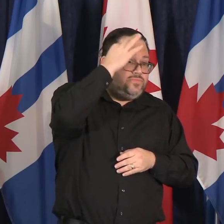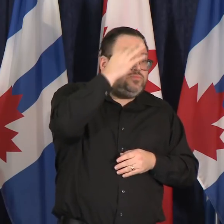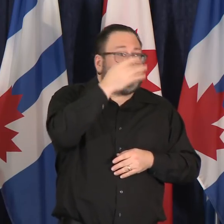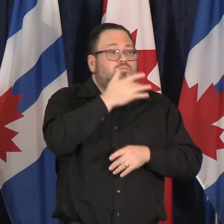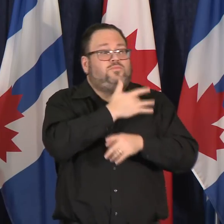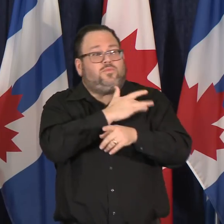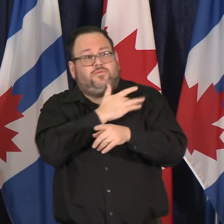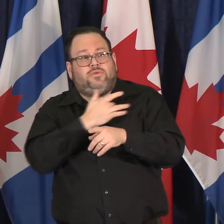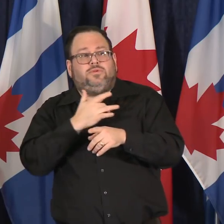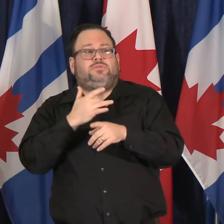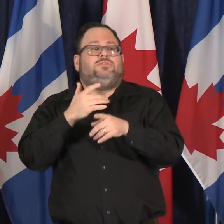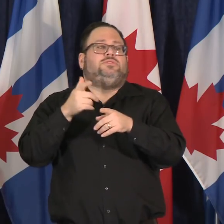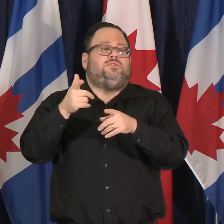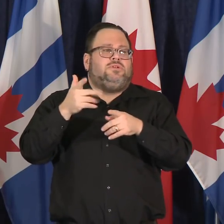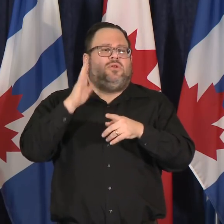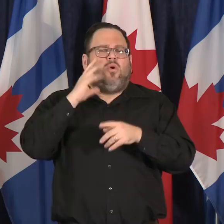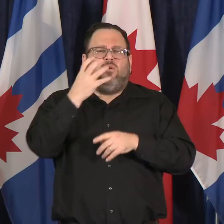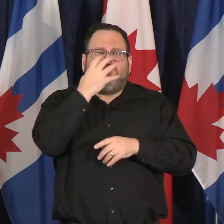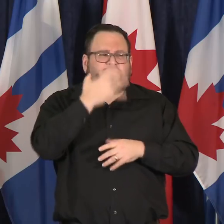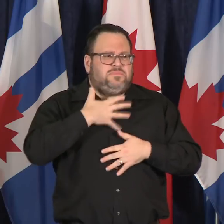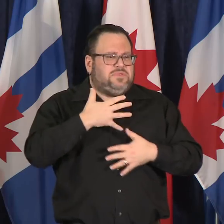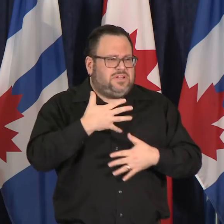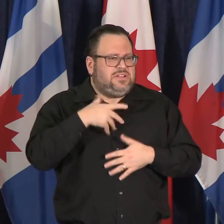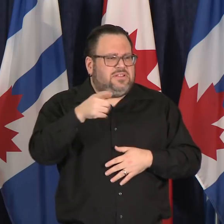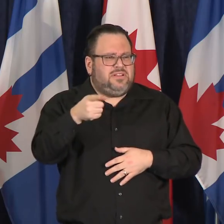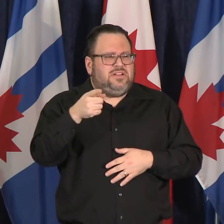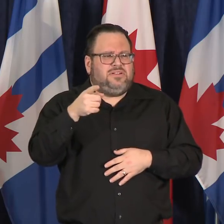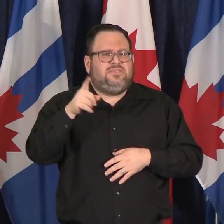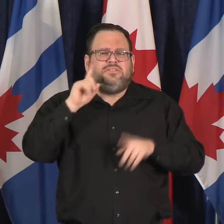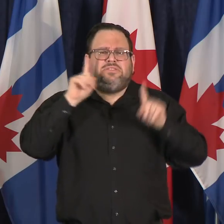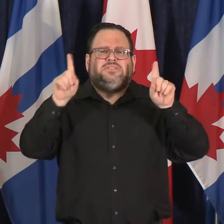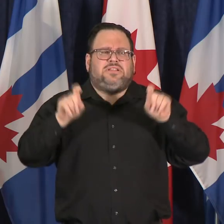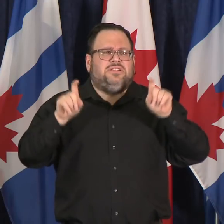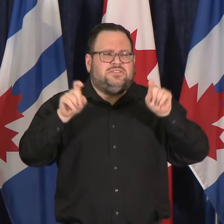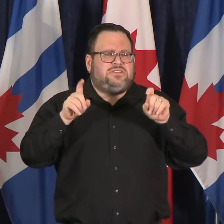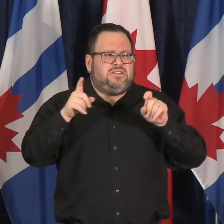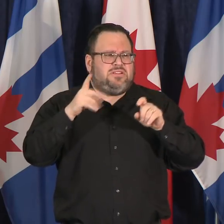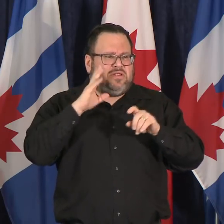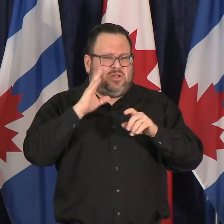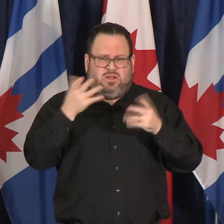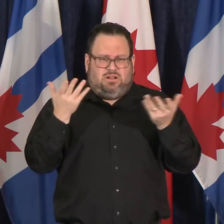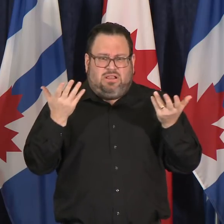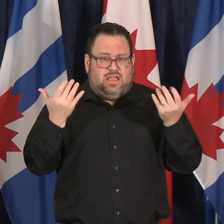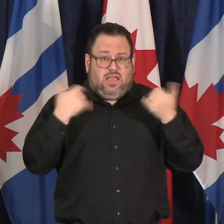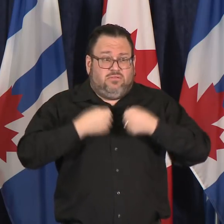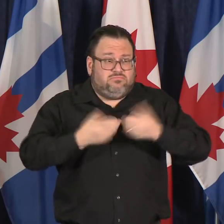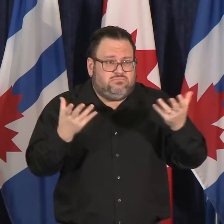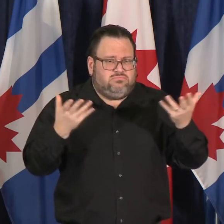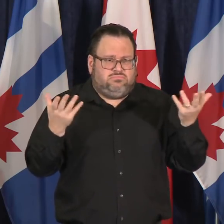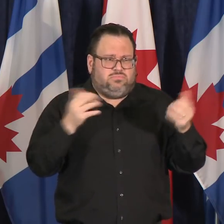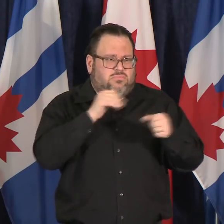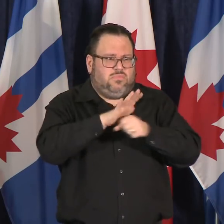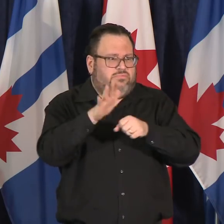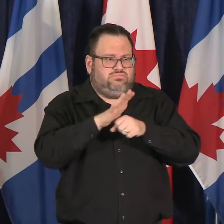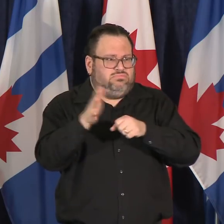there anything on the city side as far as for paramedics or anything else that there's a risk that we would run out or have problems on an actual